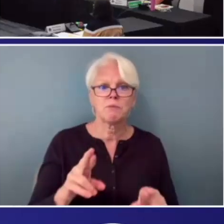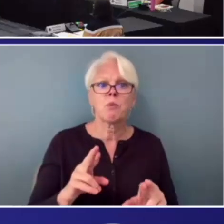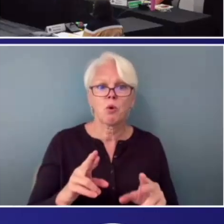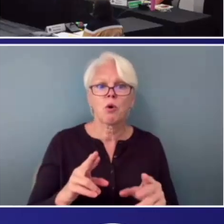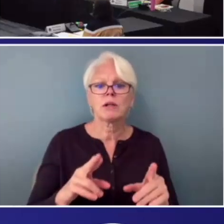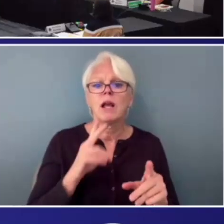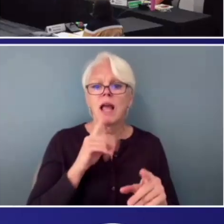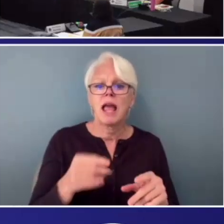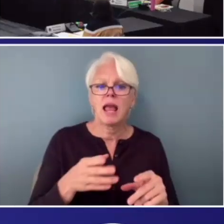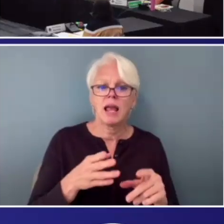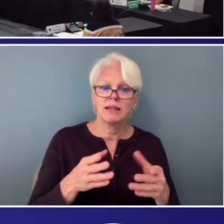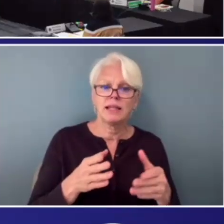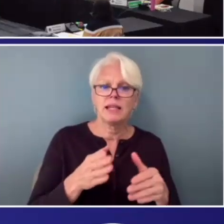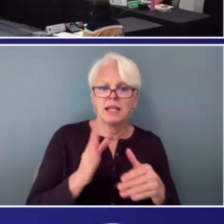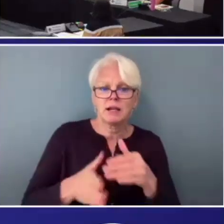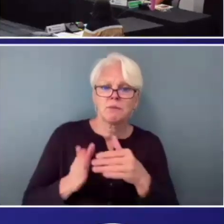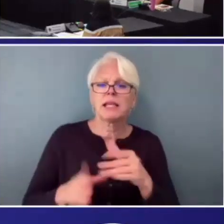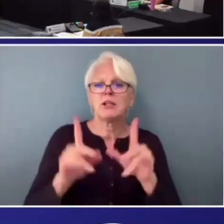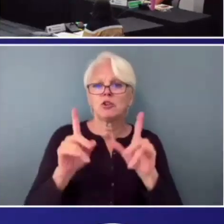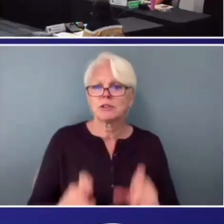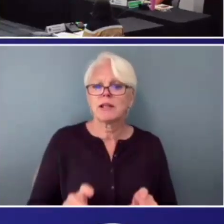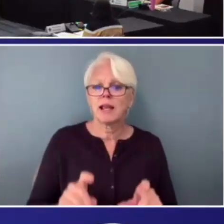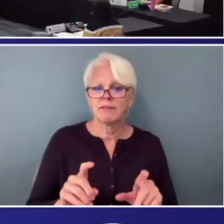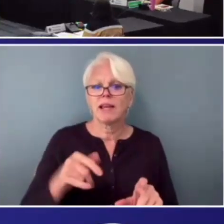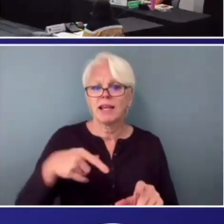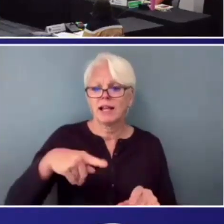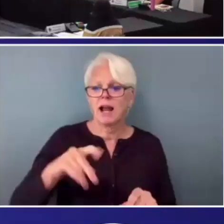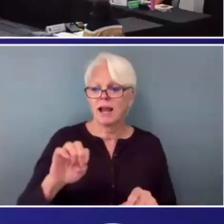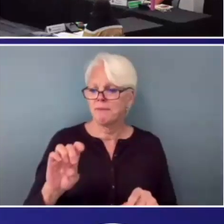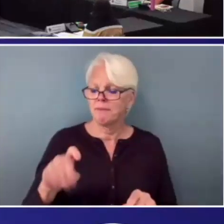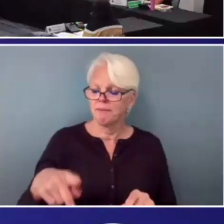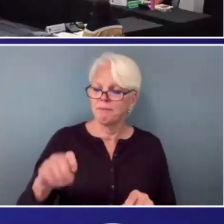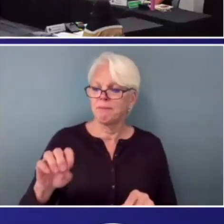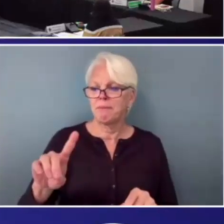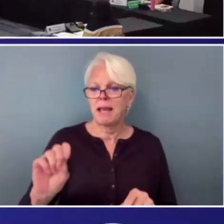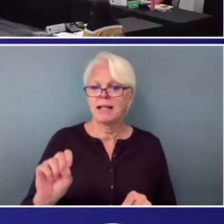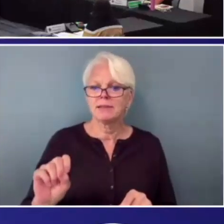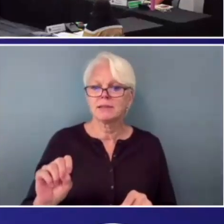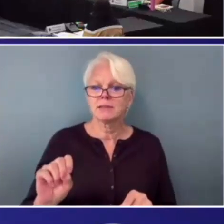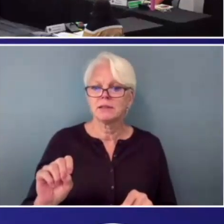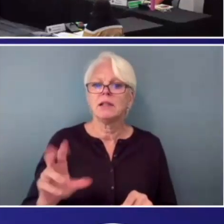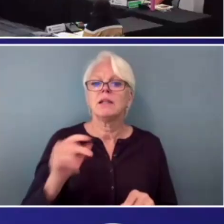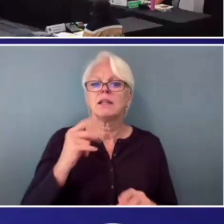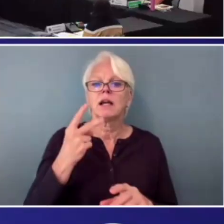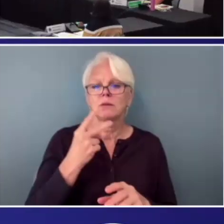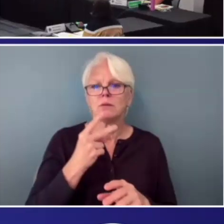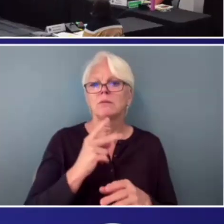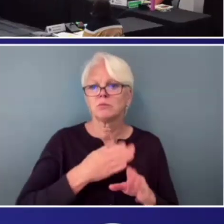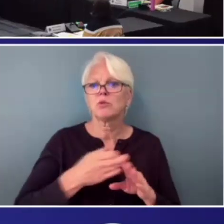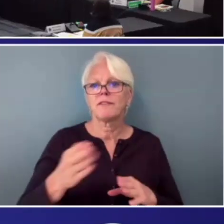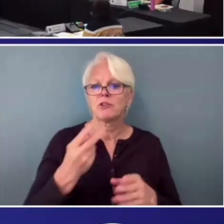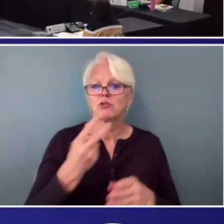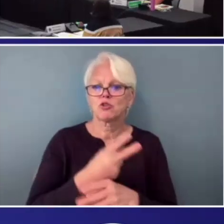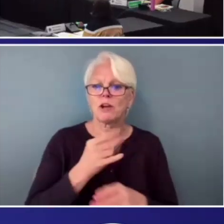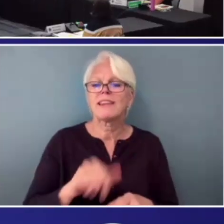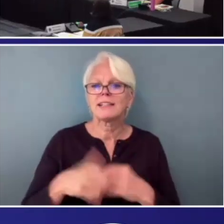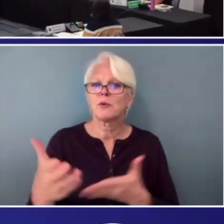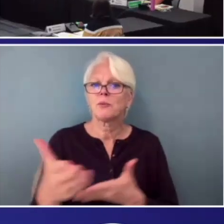IPEDS, our professional graduates. That's how we're gathering the data that Alex used for his proposal.